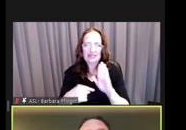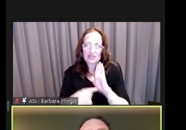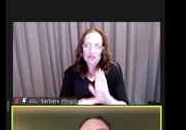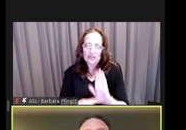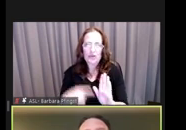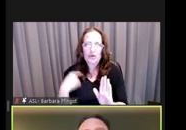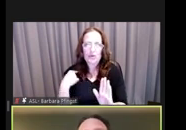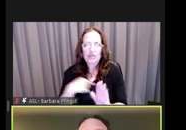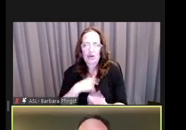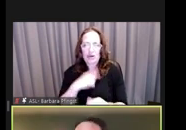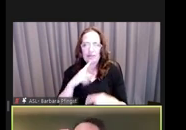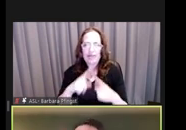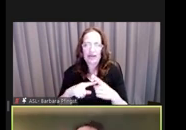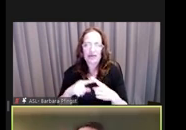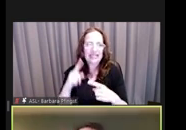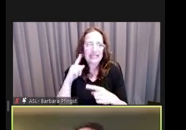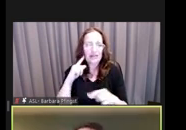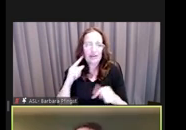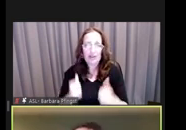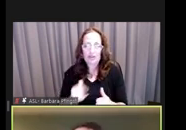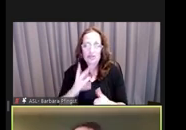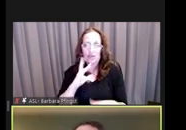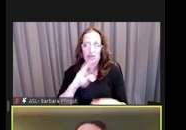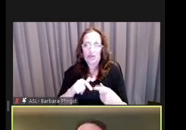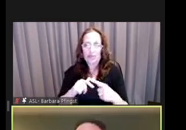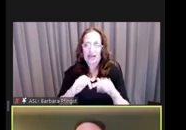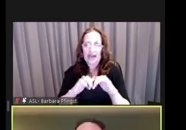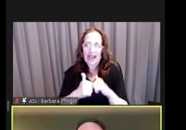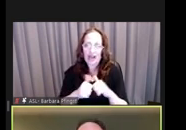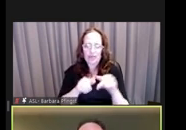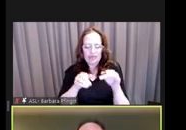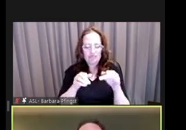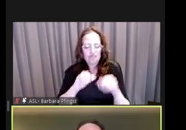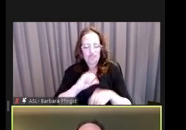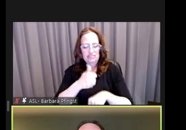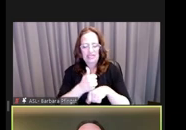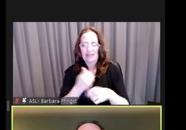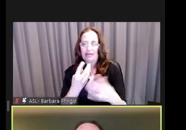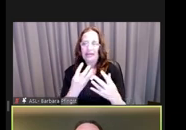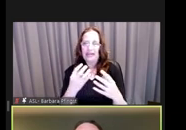loss. And we were here. Talking about how we work up the evaluation for hearing.